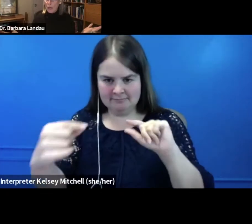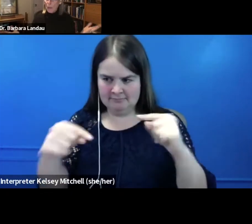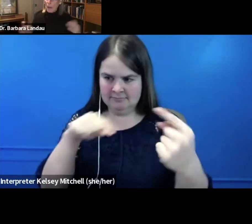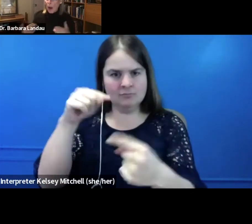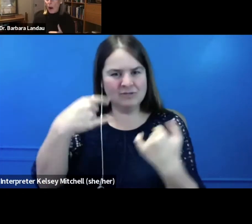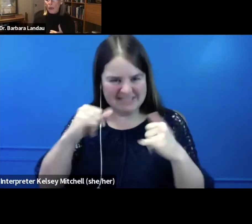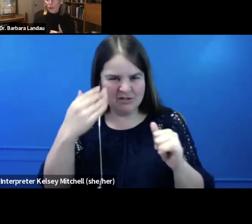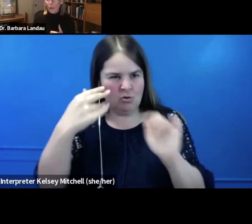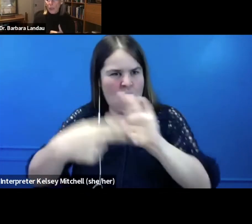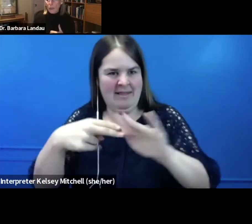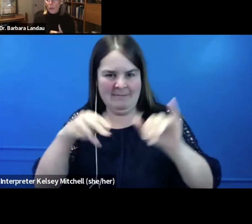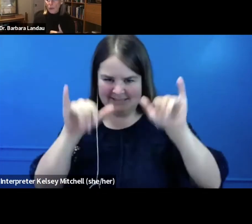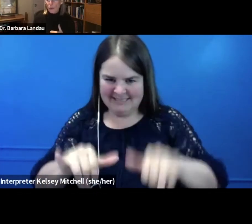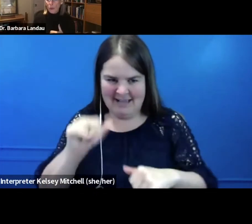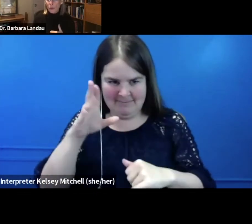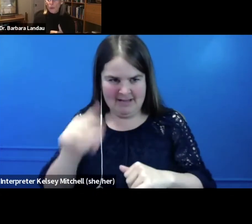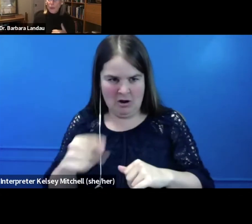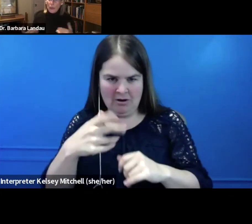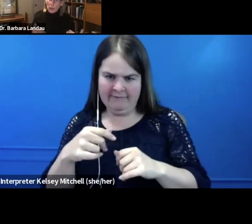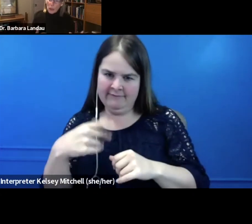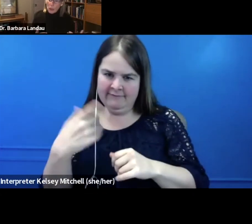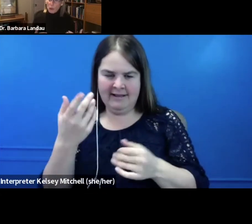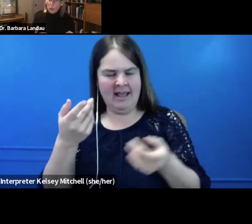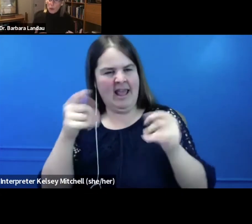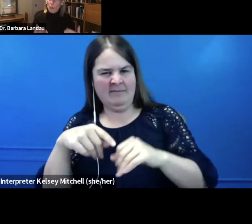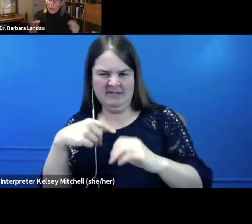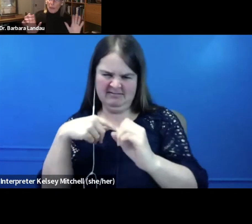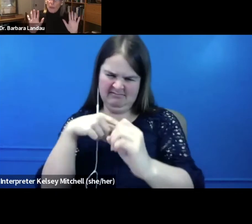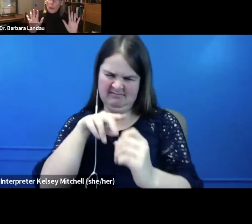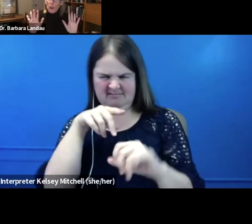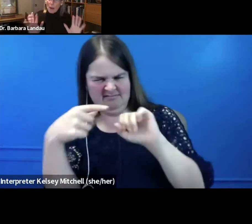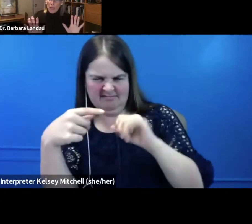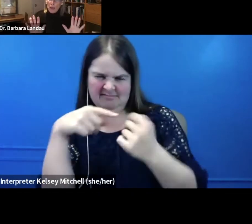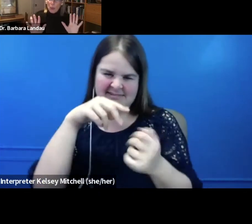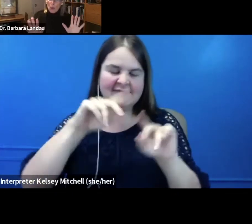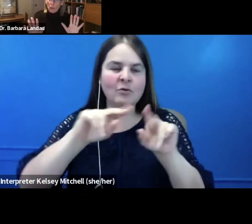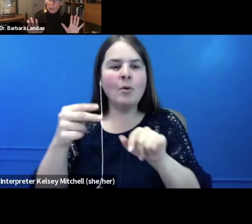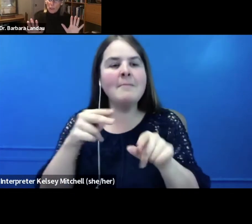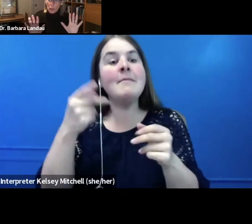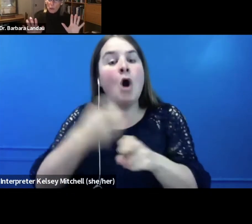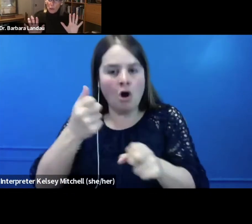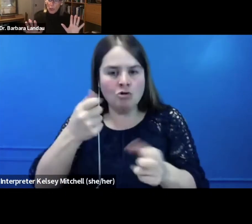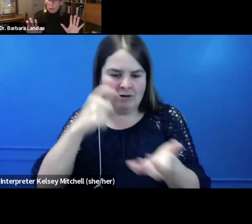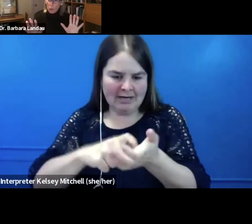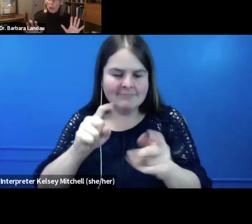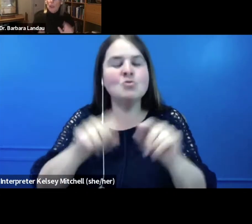may be harder from the unusual view than the canonical view but you have to have